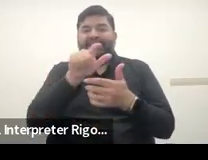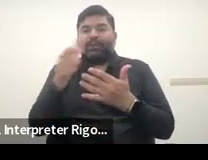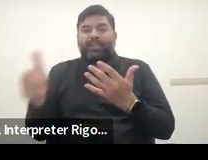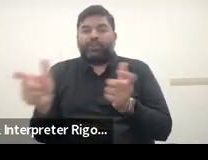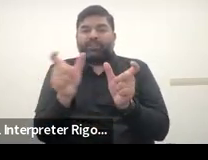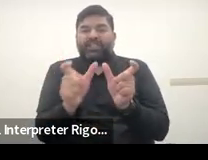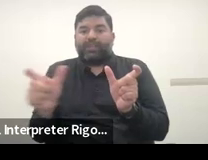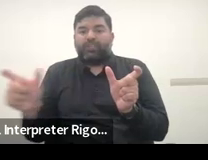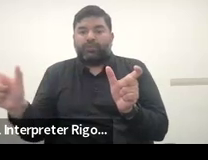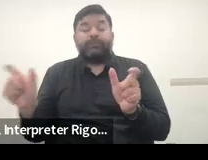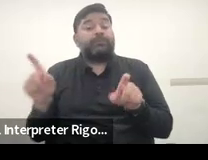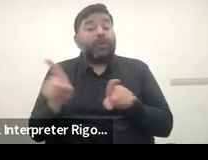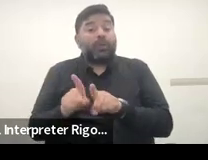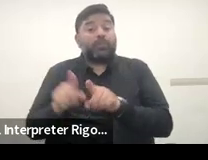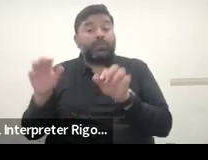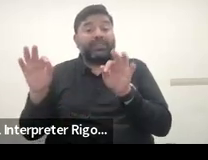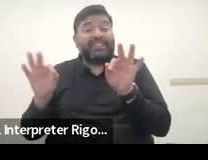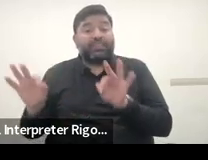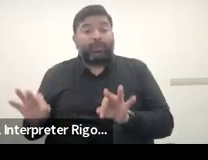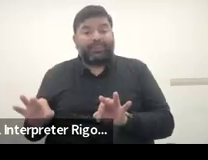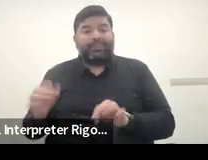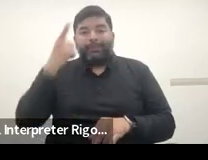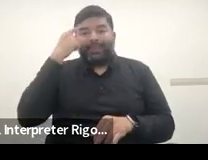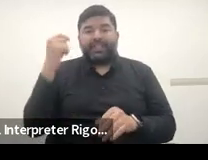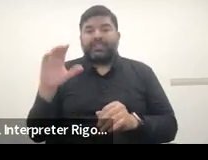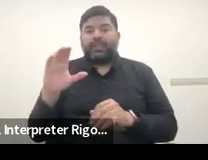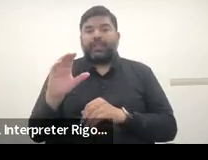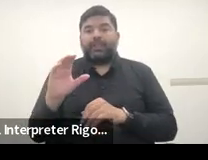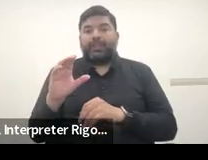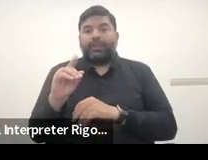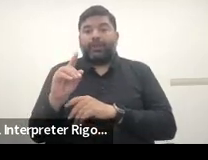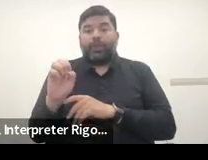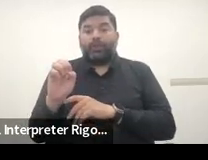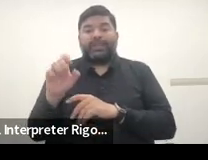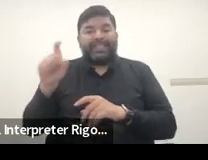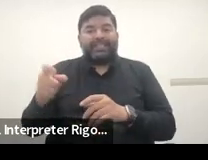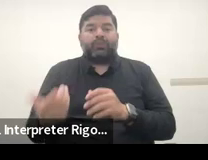also descriptive because the codes need to be able to reconstruct the sign as opposed to you know